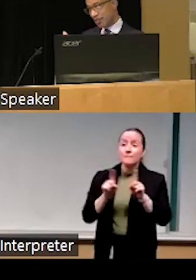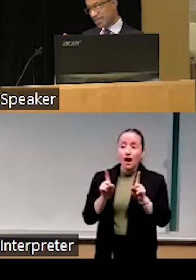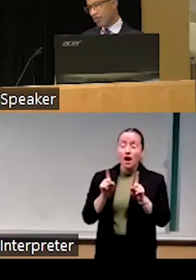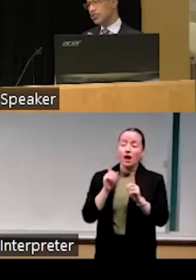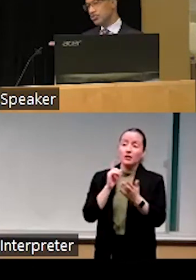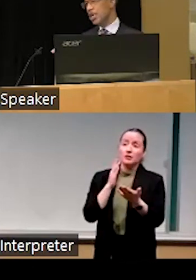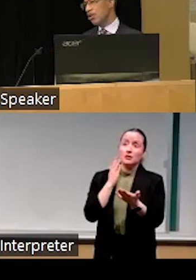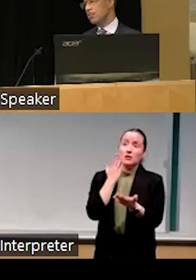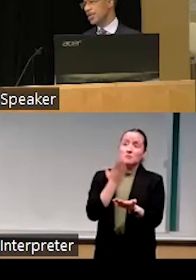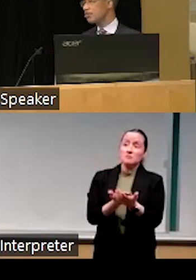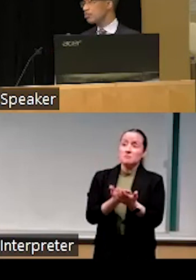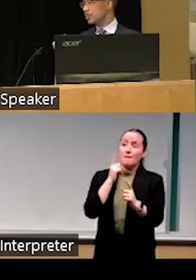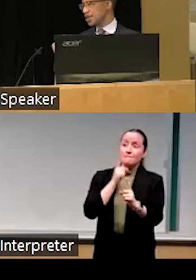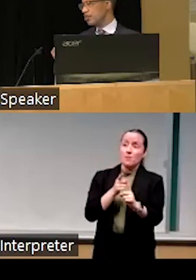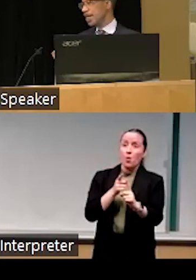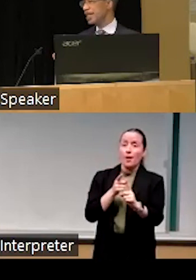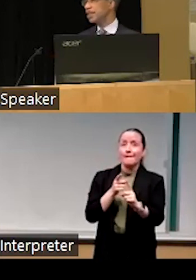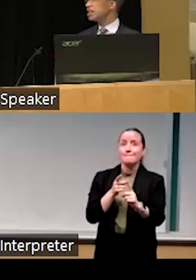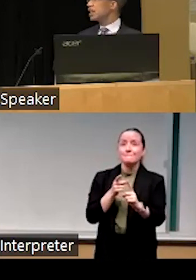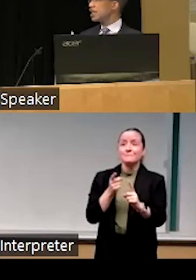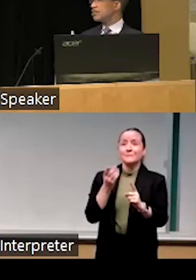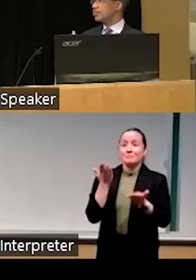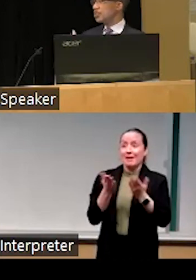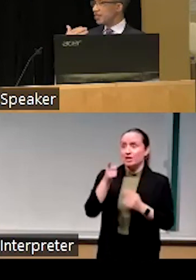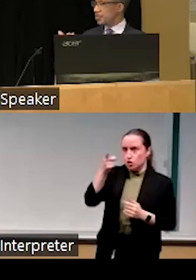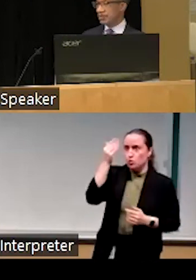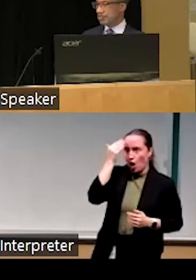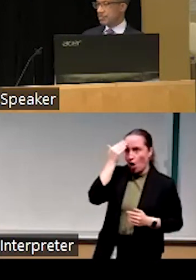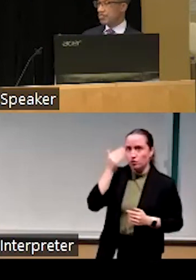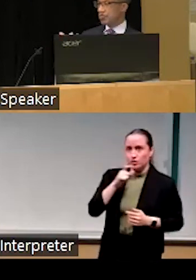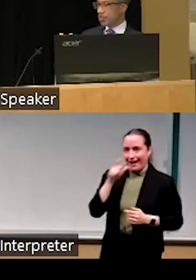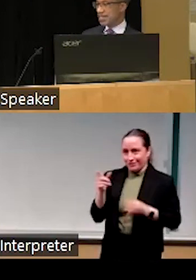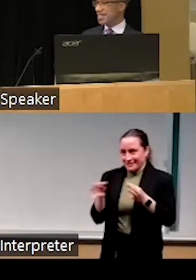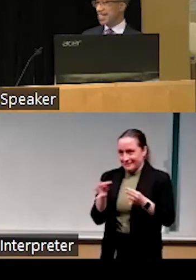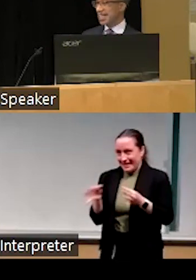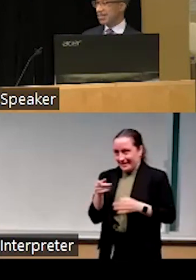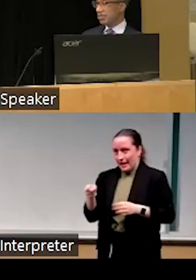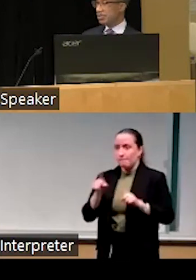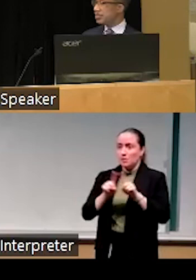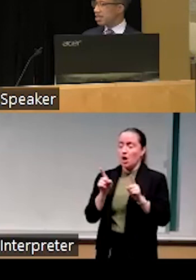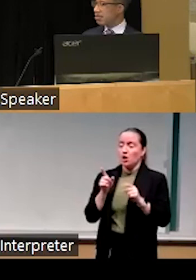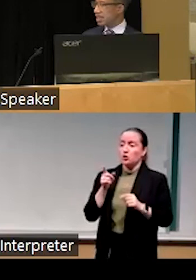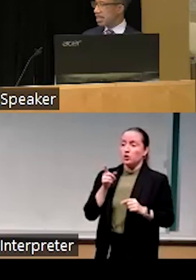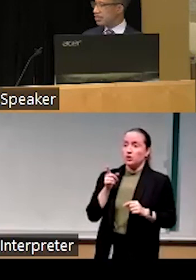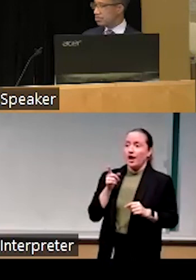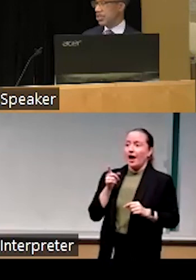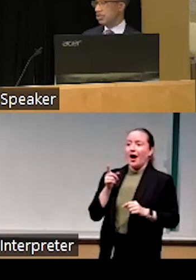they may say well you know without explaining um you have to basically say no I I don't know